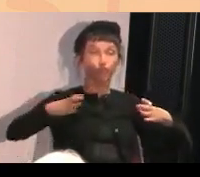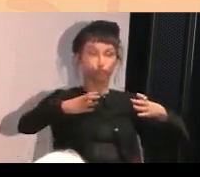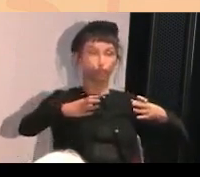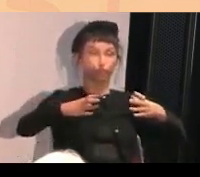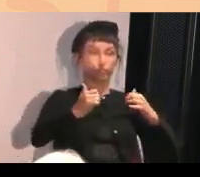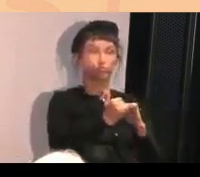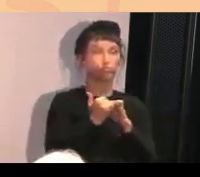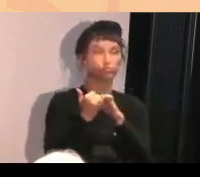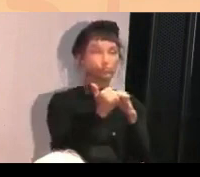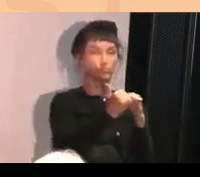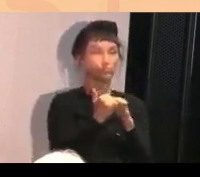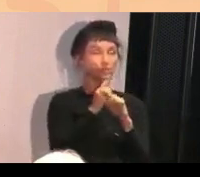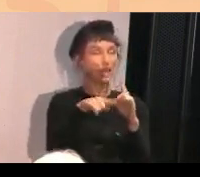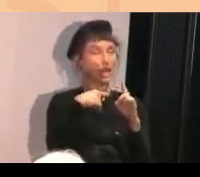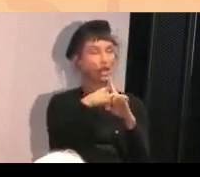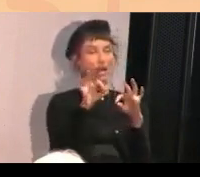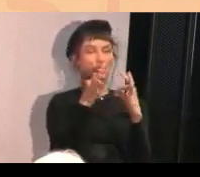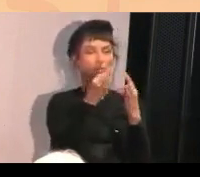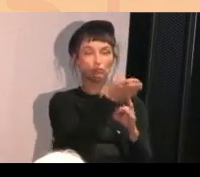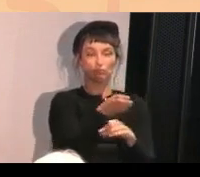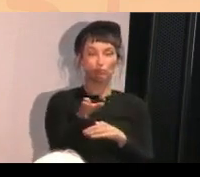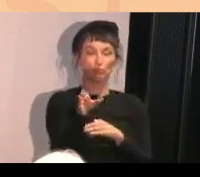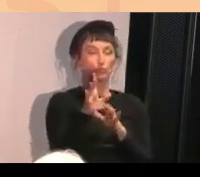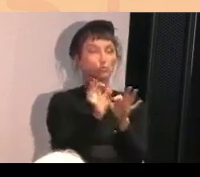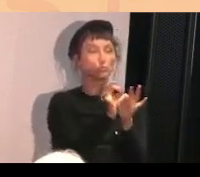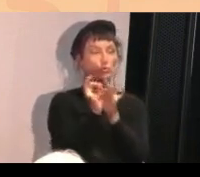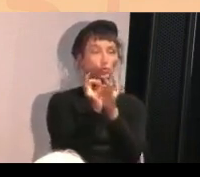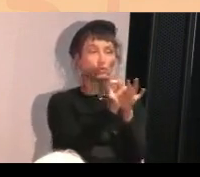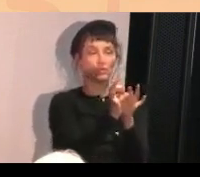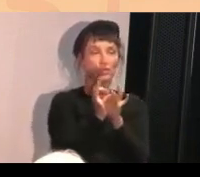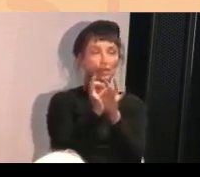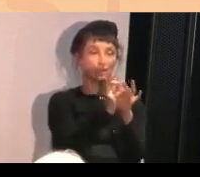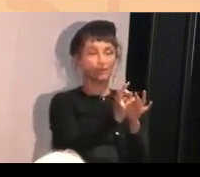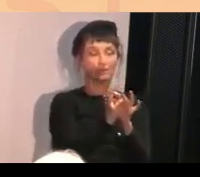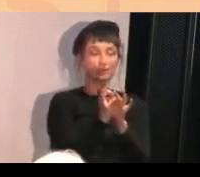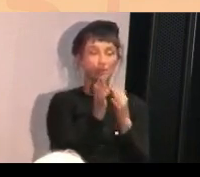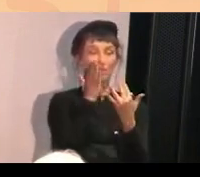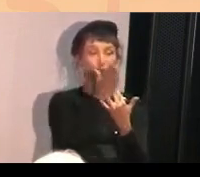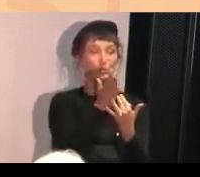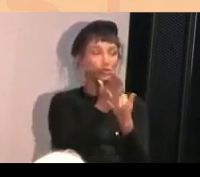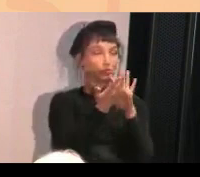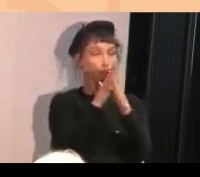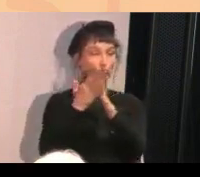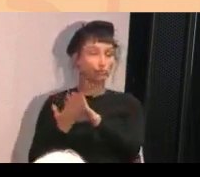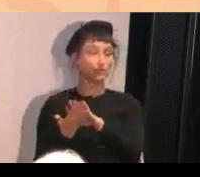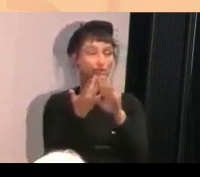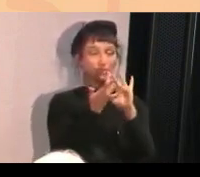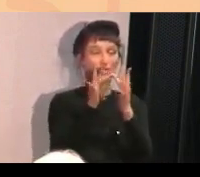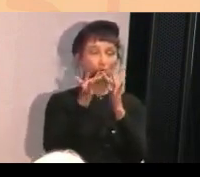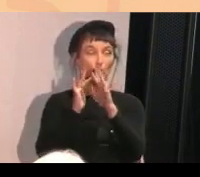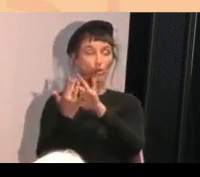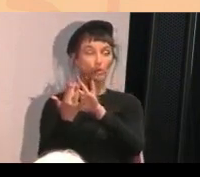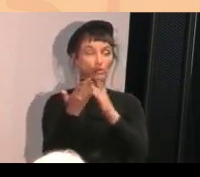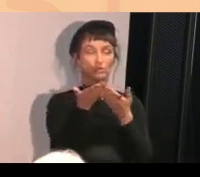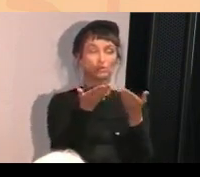and a referral agency to coordinate between our communities networks and services is this an idea